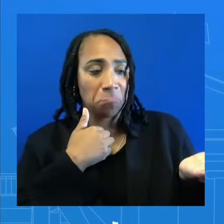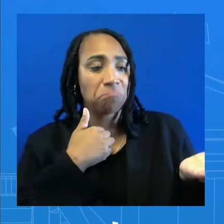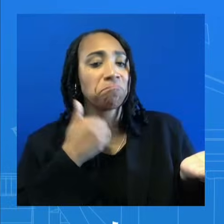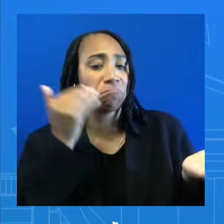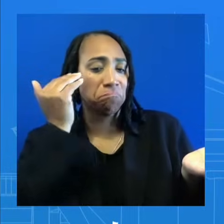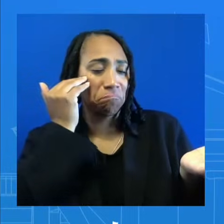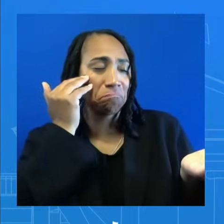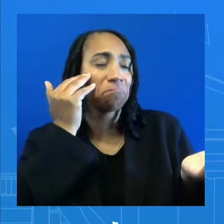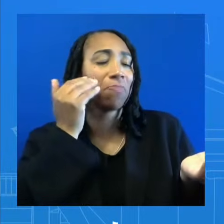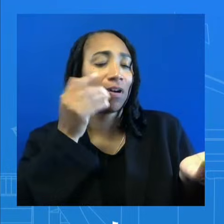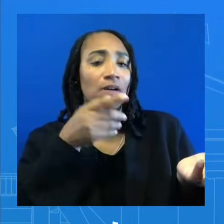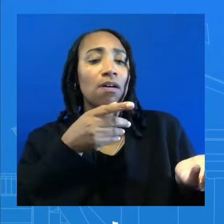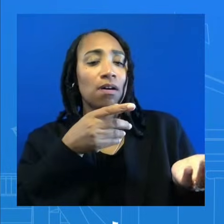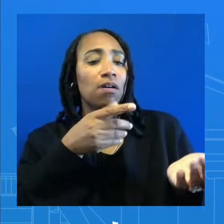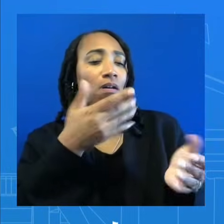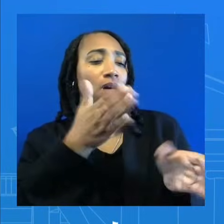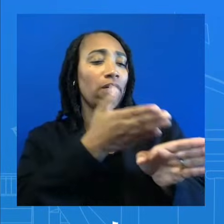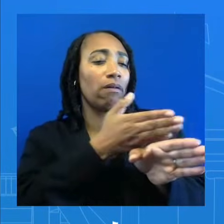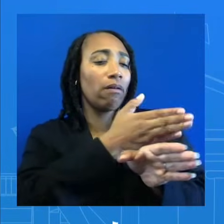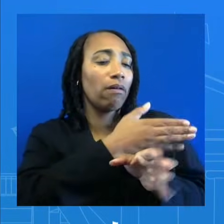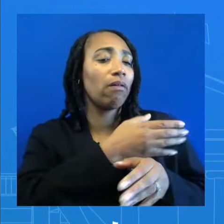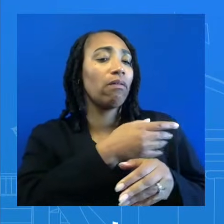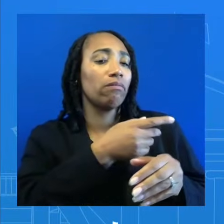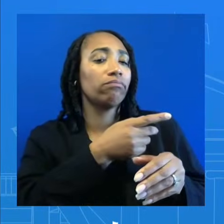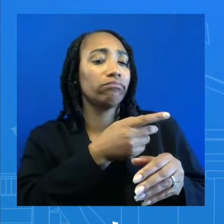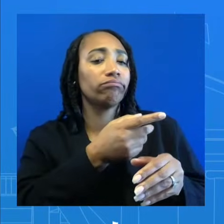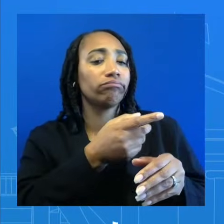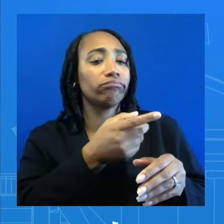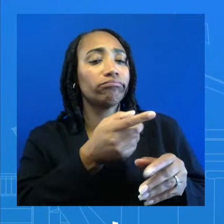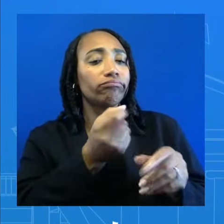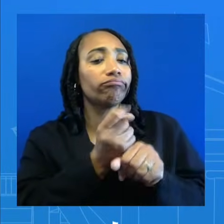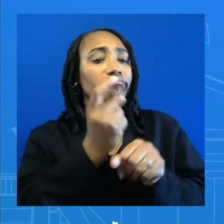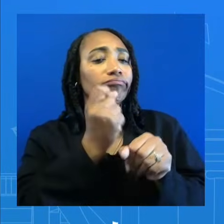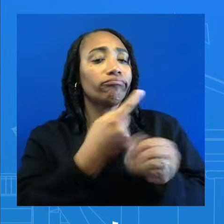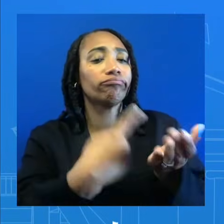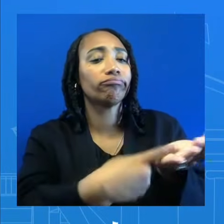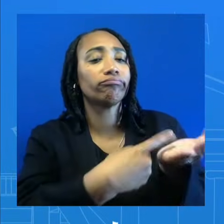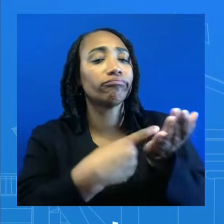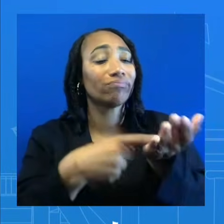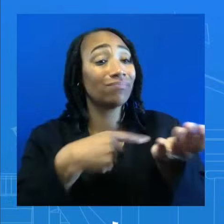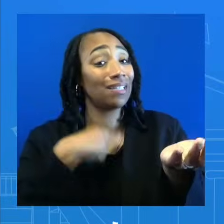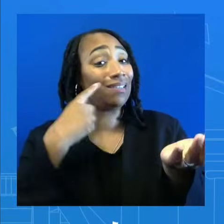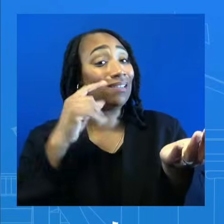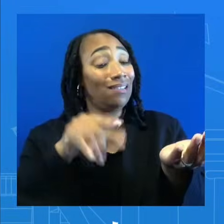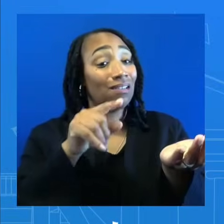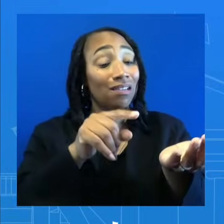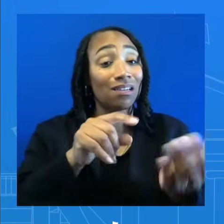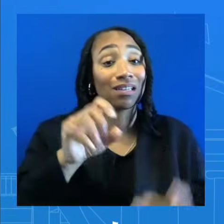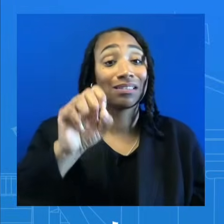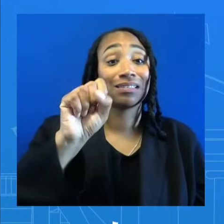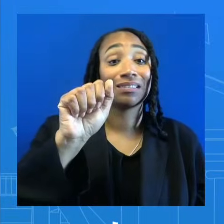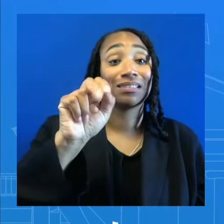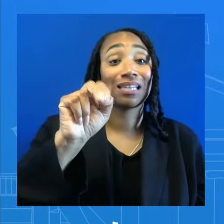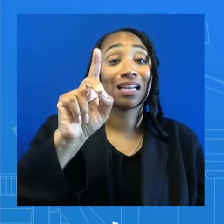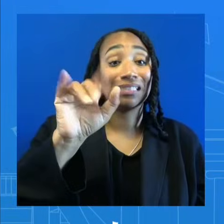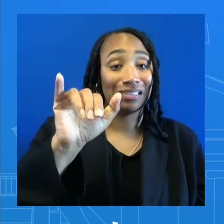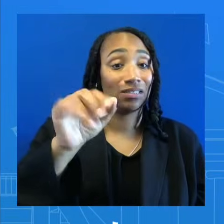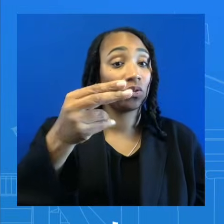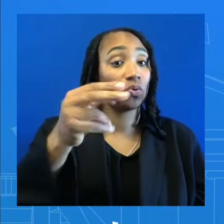And you're right, this is -- when it comes to Sandy Hook and any devastating, horrific events